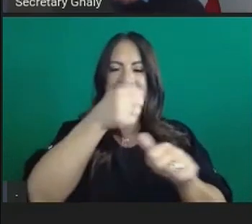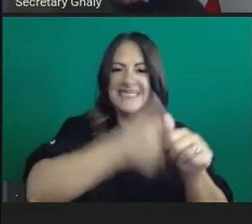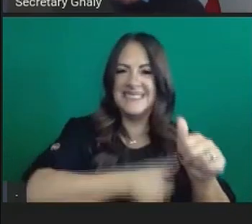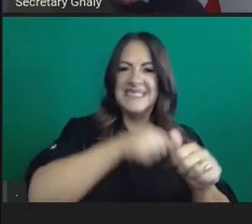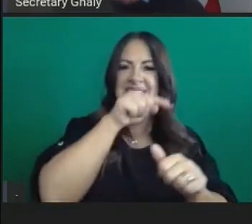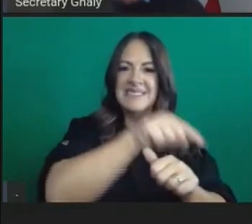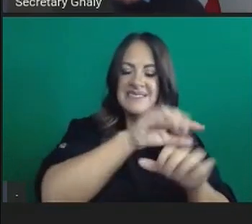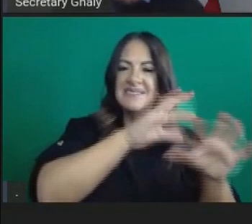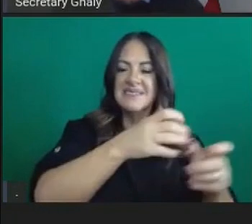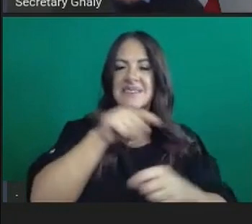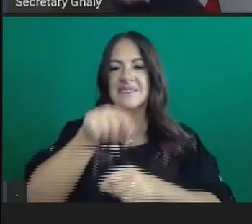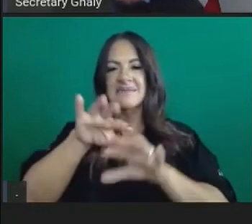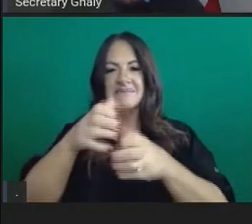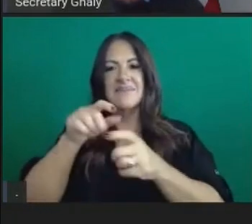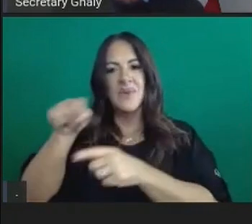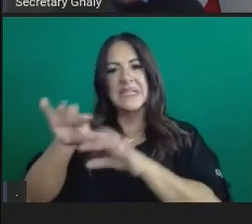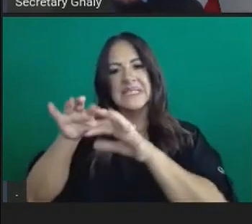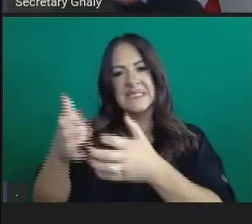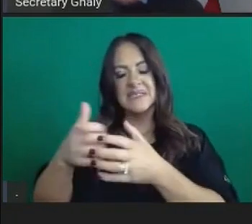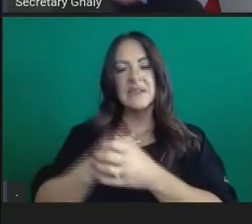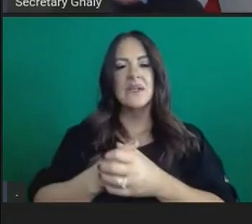STAFF IN THIS SORT OF USUAL